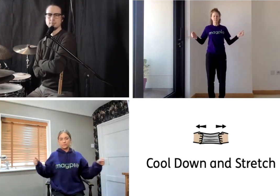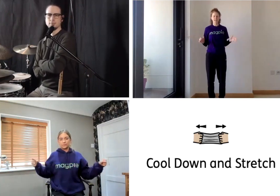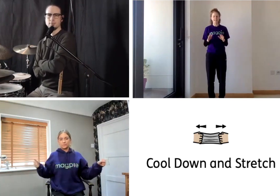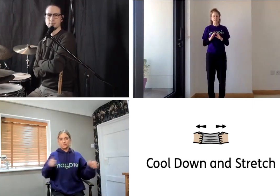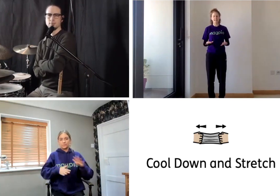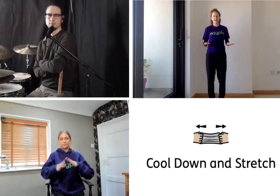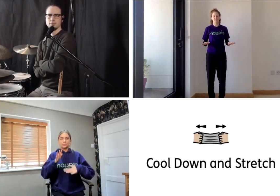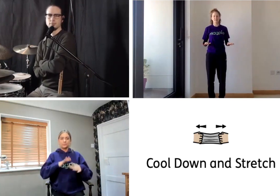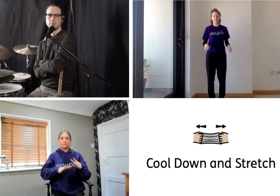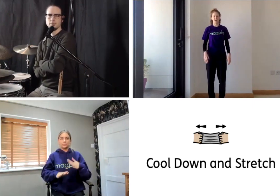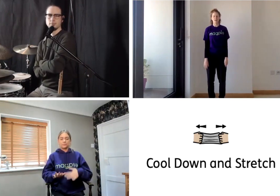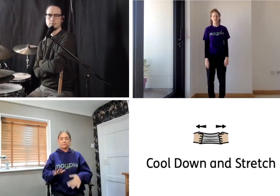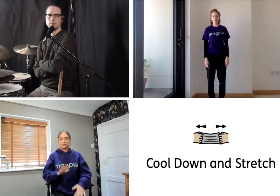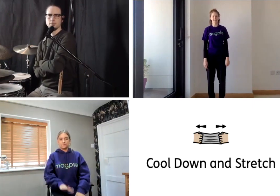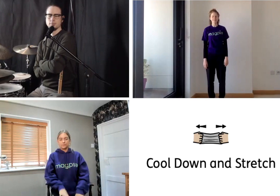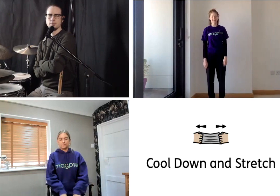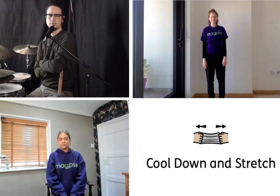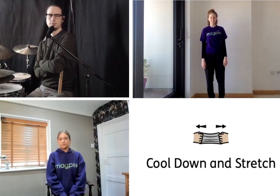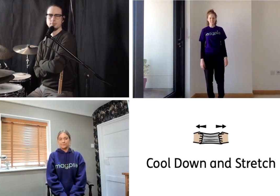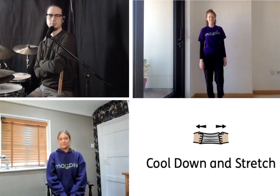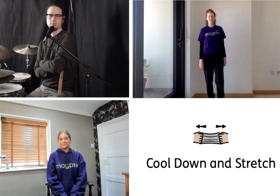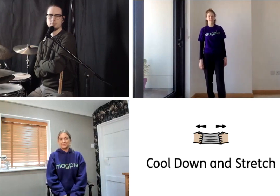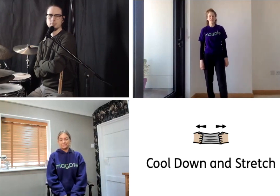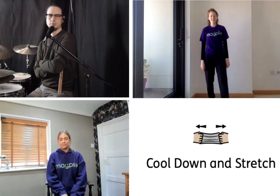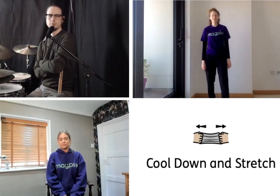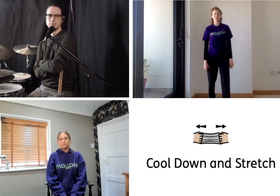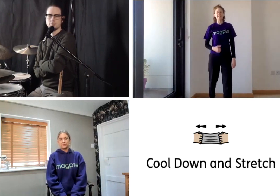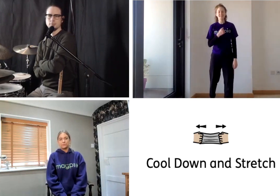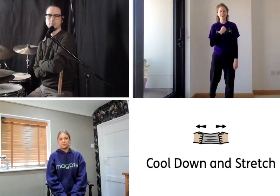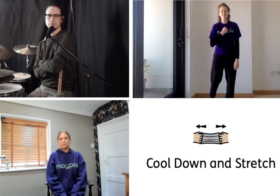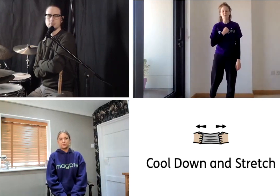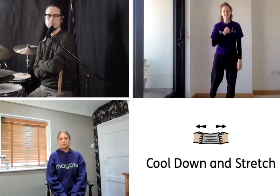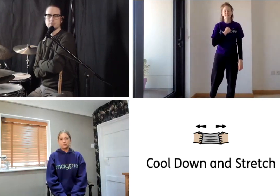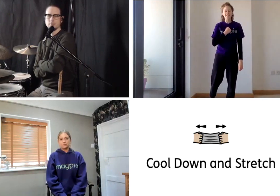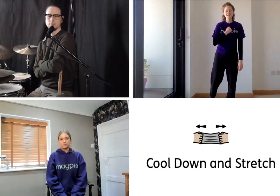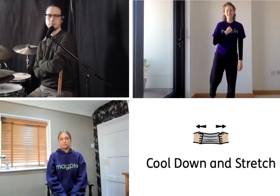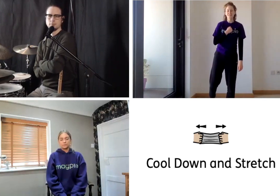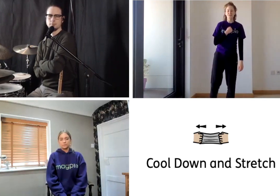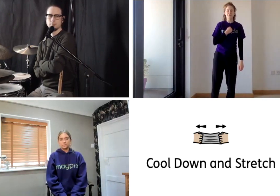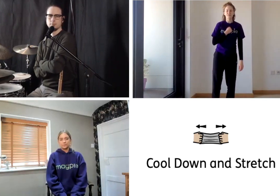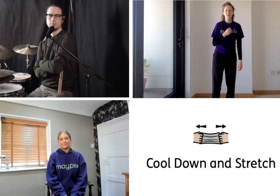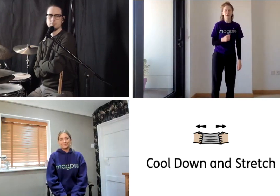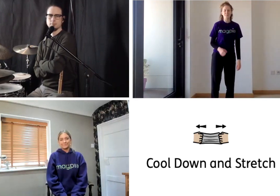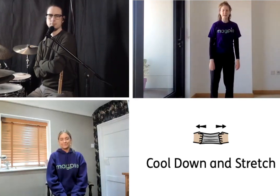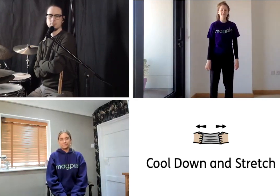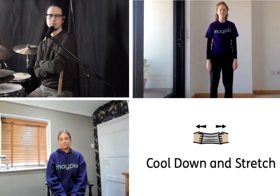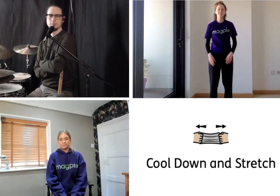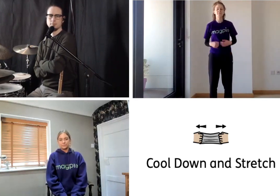as it's the end of our class great i will start and you can follow me